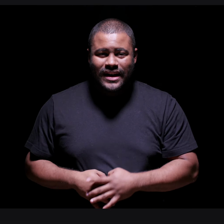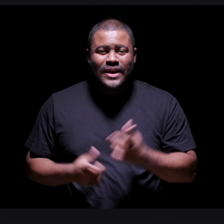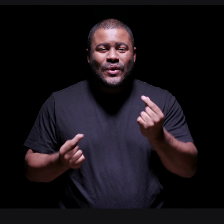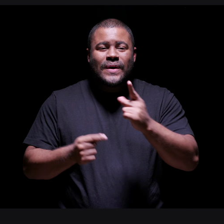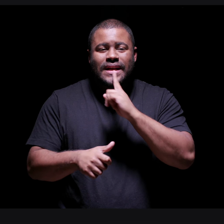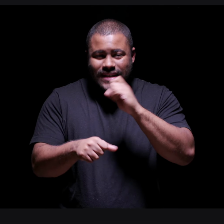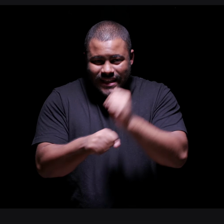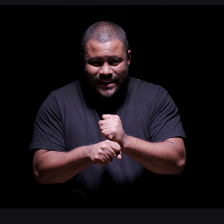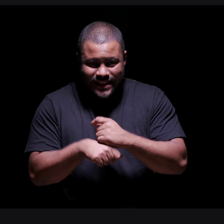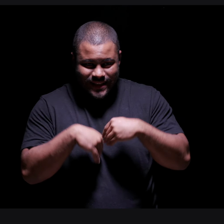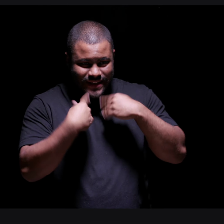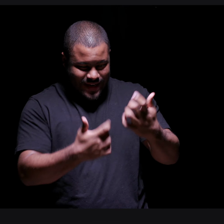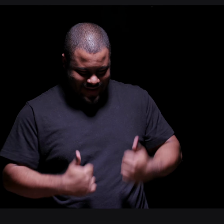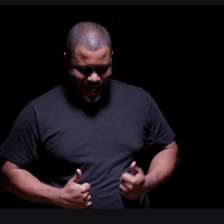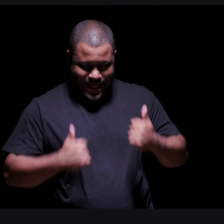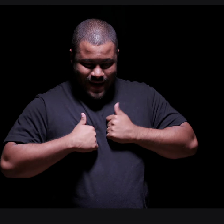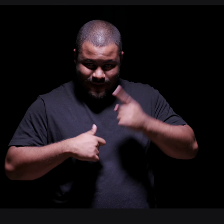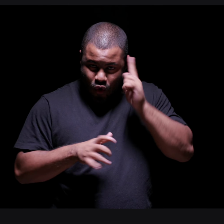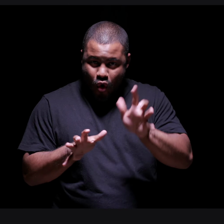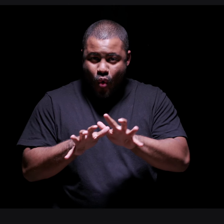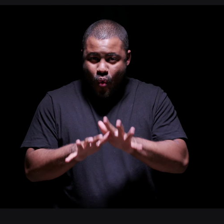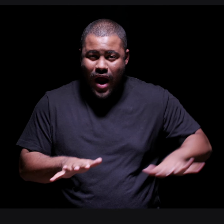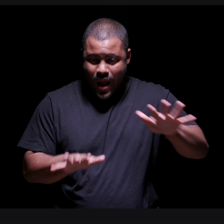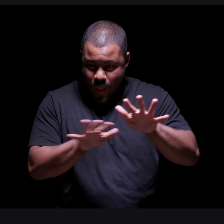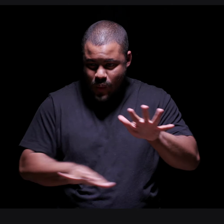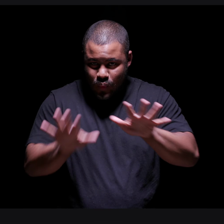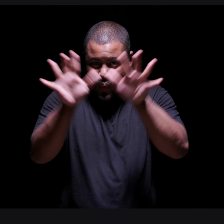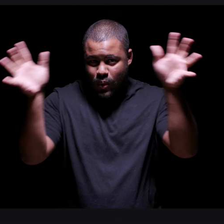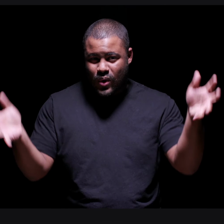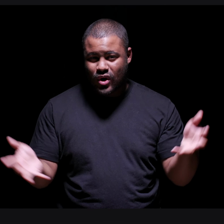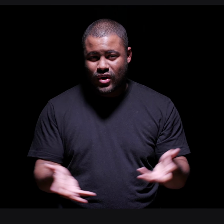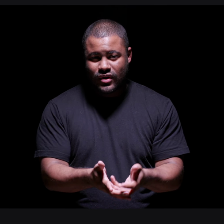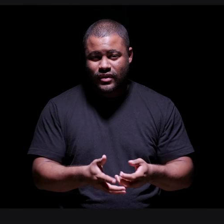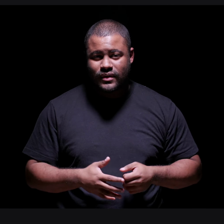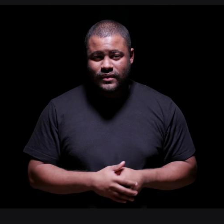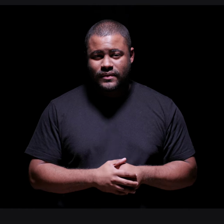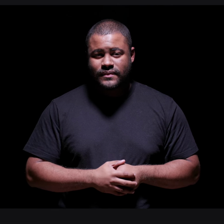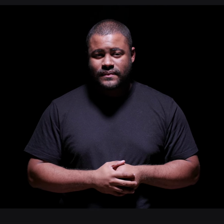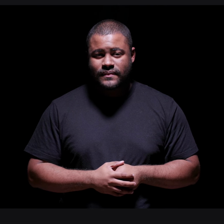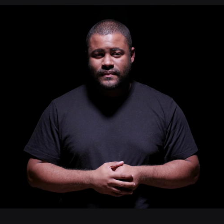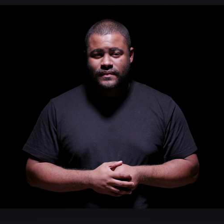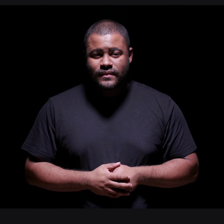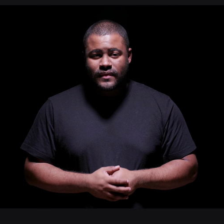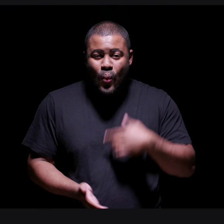he would be struck to provide living streams of life for every nation.